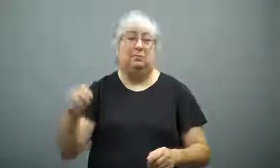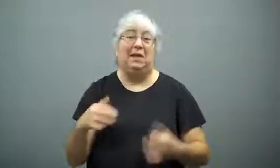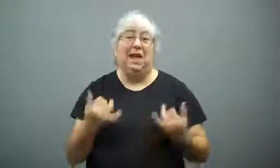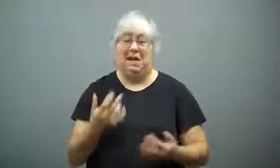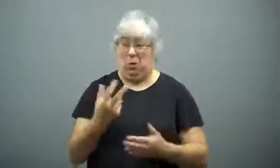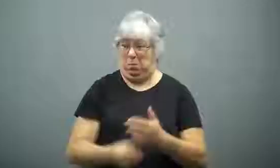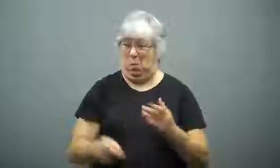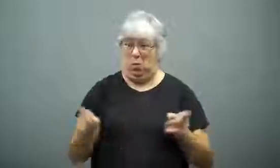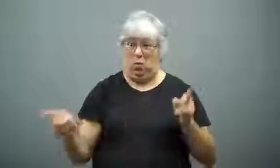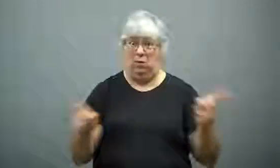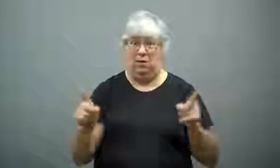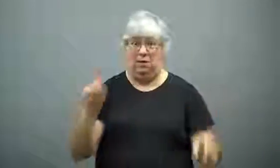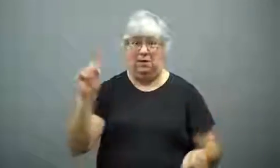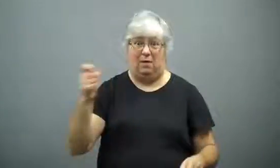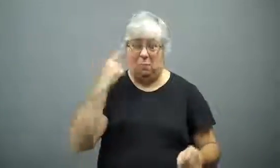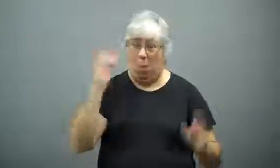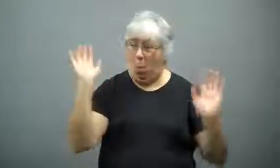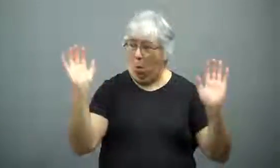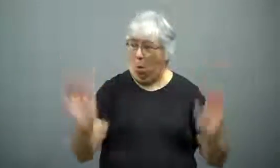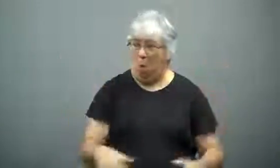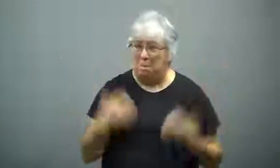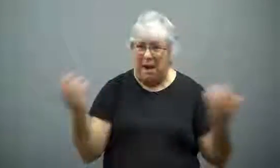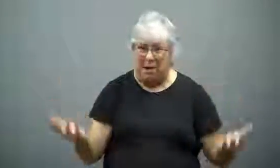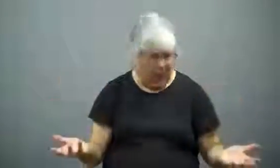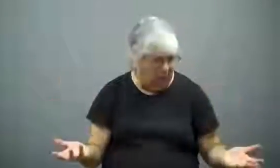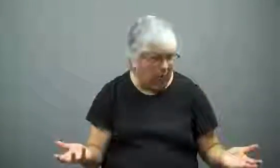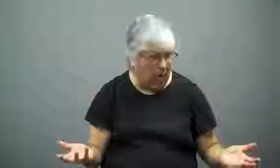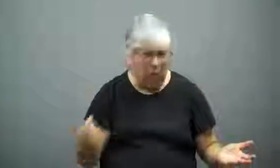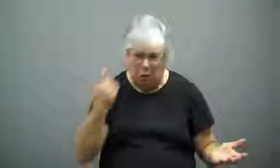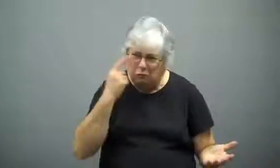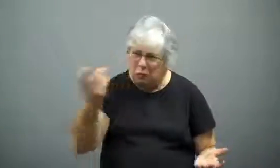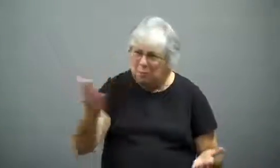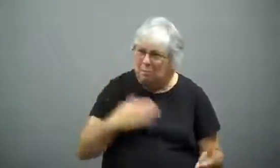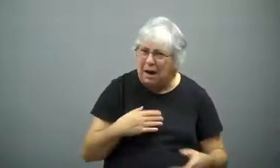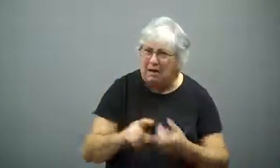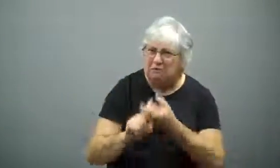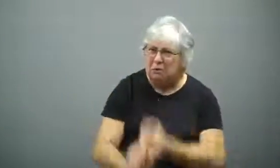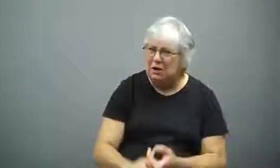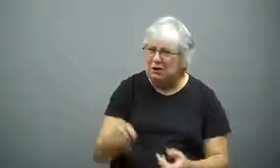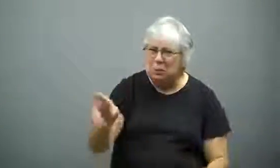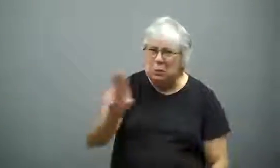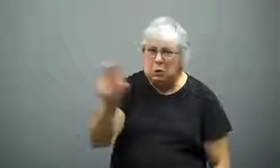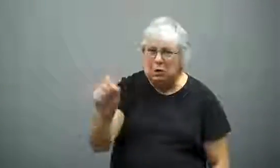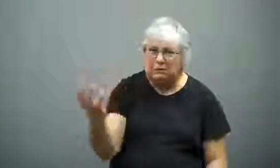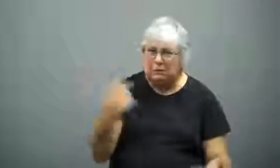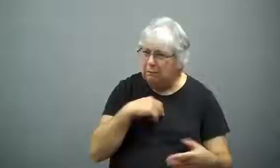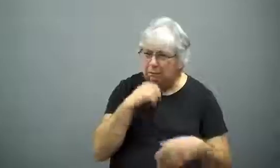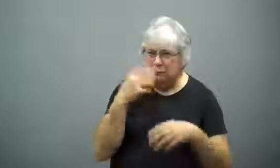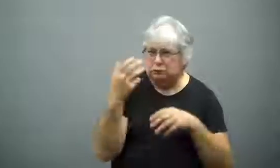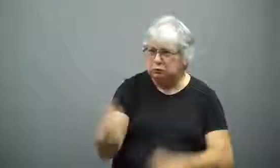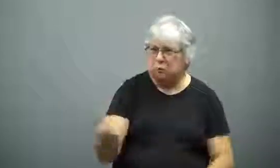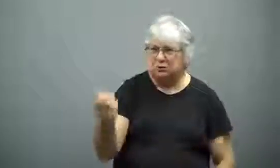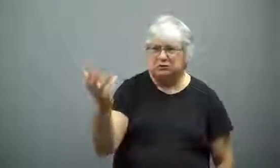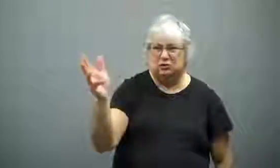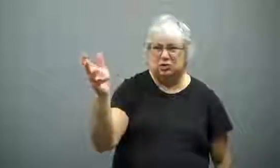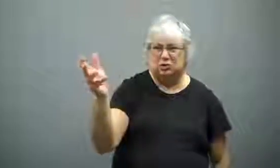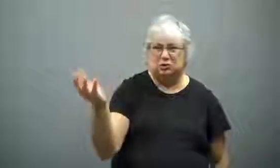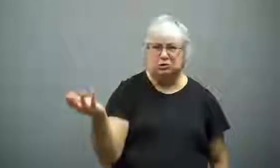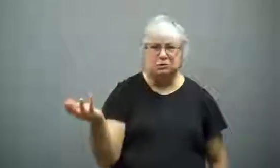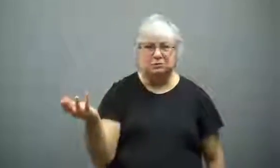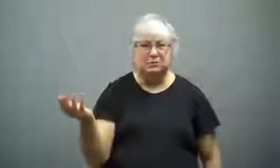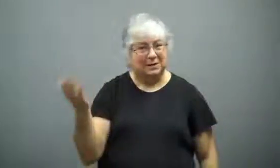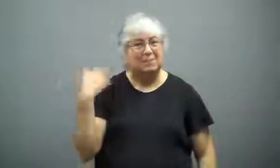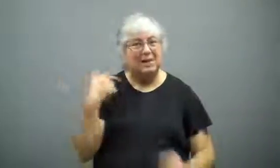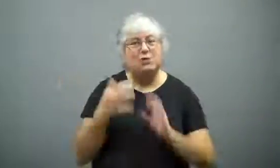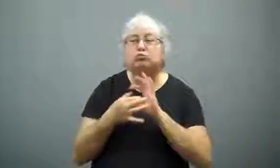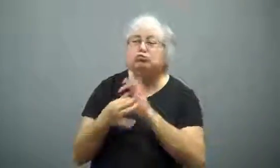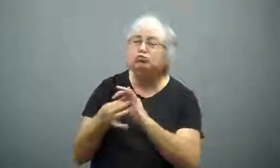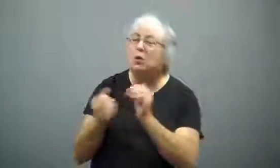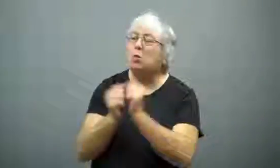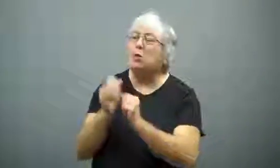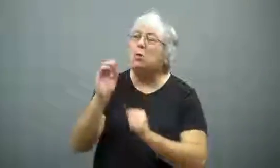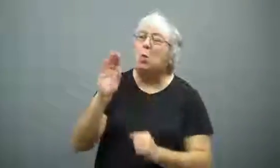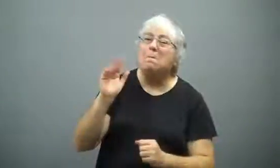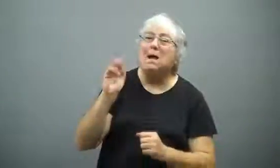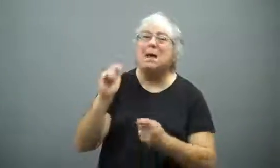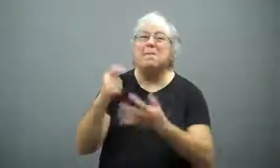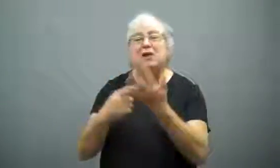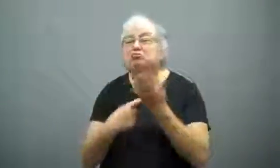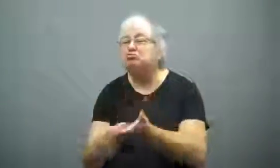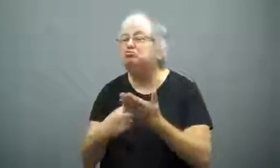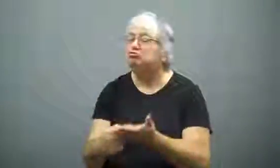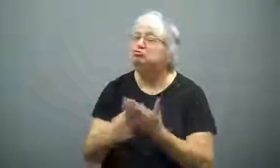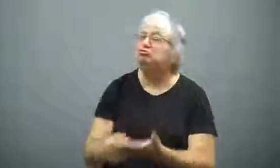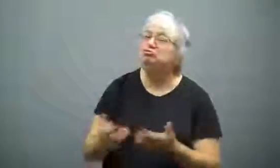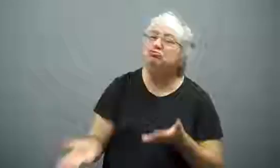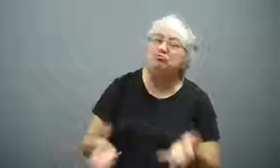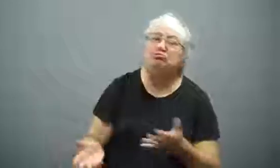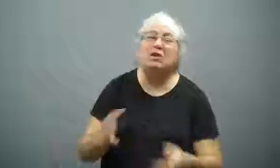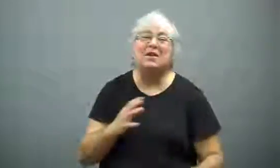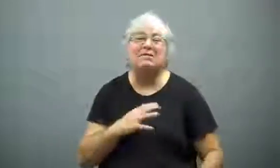Now both countries were angry at the US, and could no longer trust their ally.